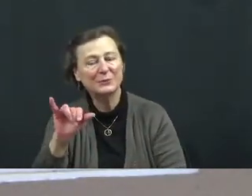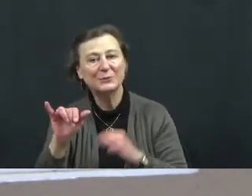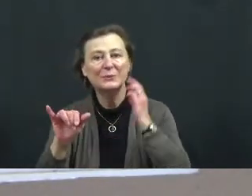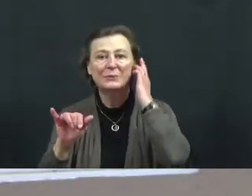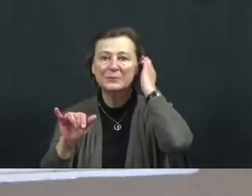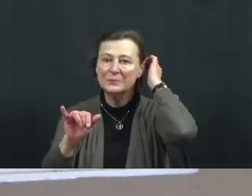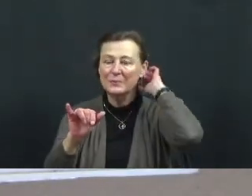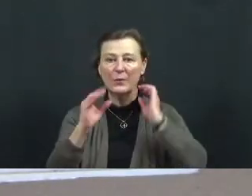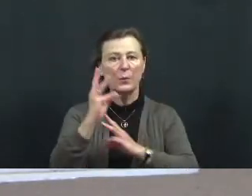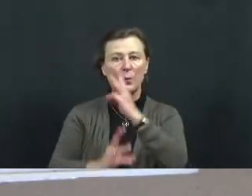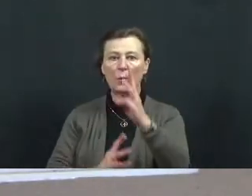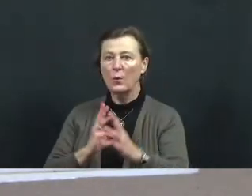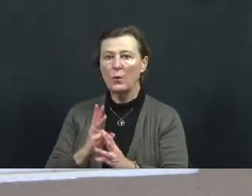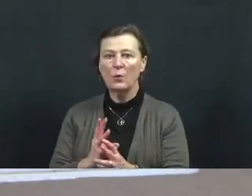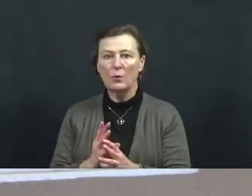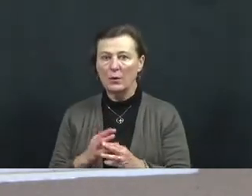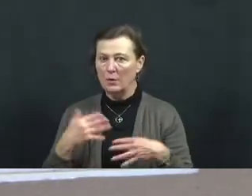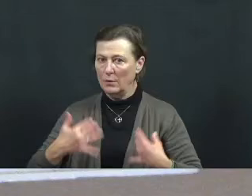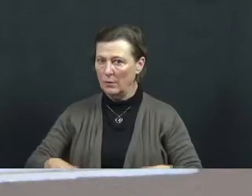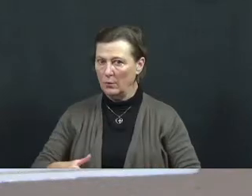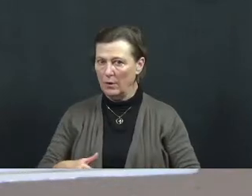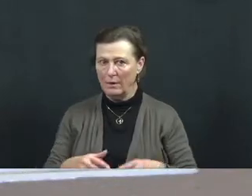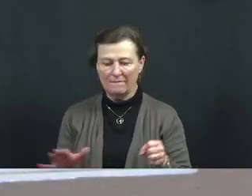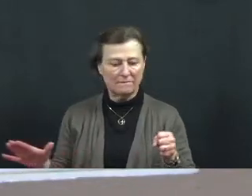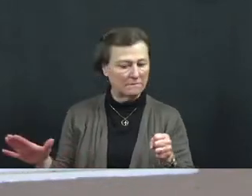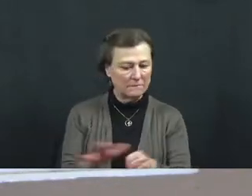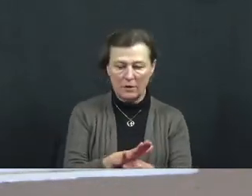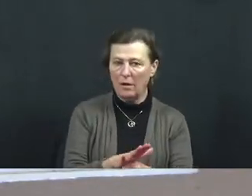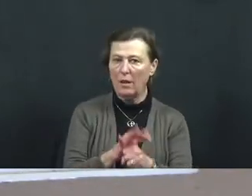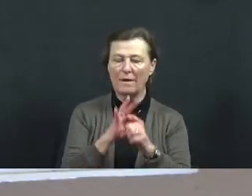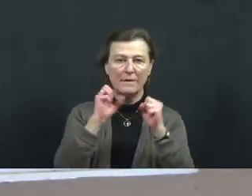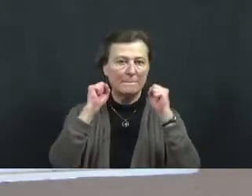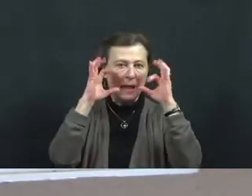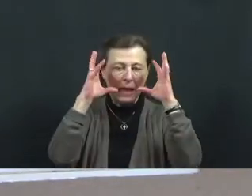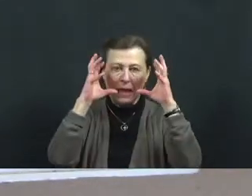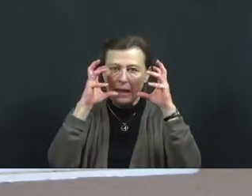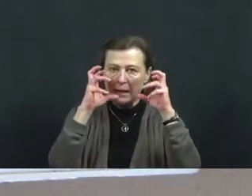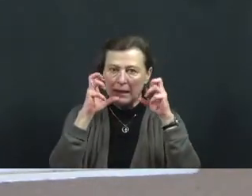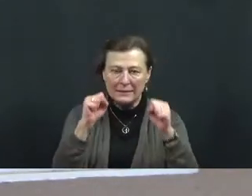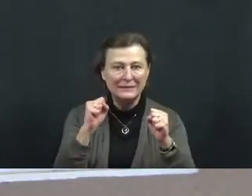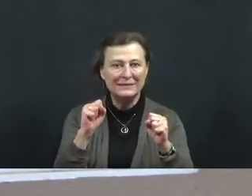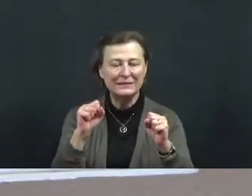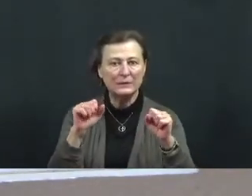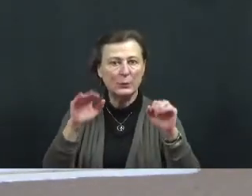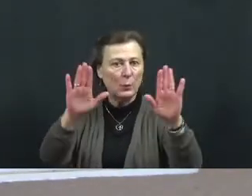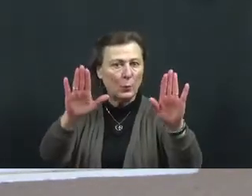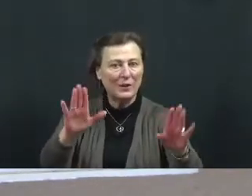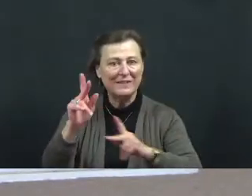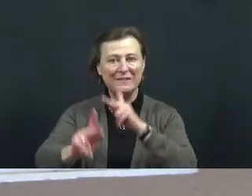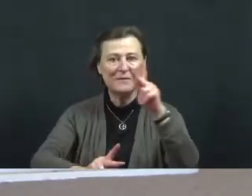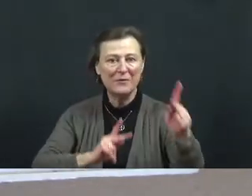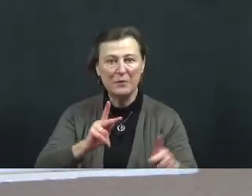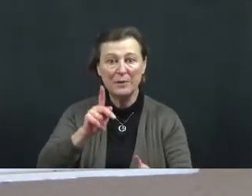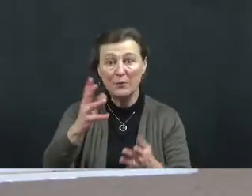The world is fully stocked with amazing, wonderful people and your chances of catching a good